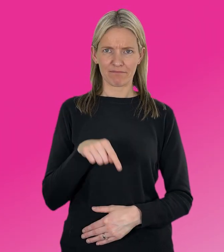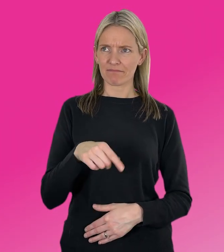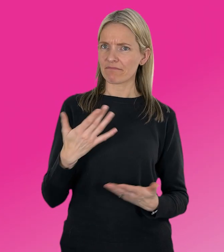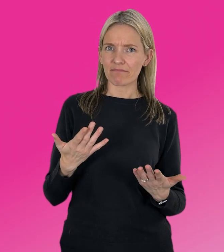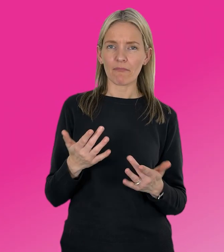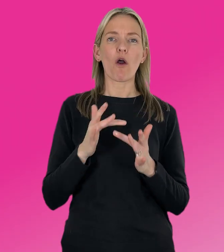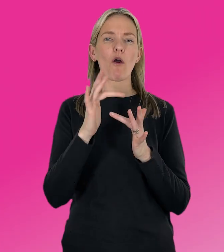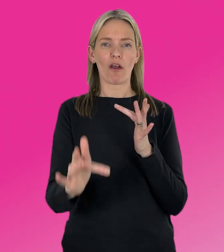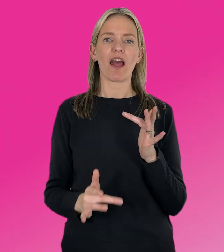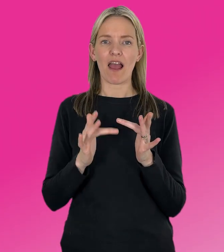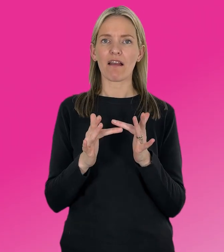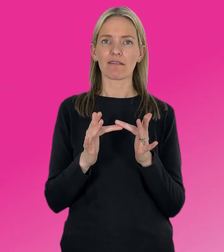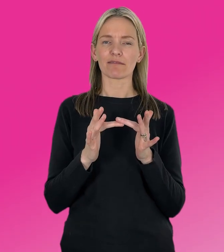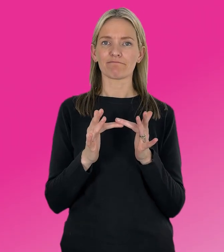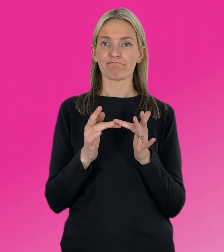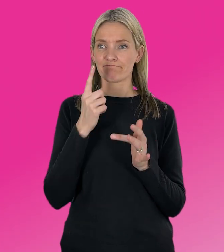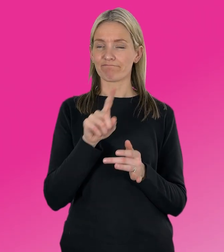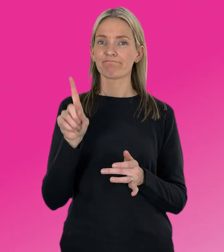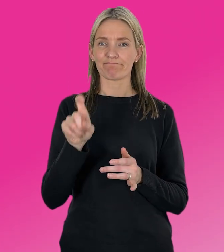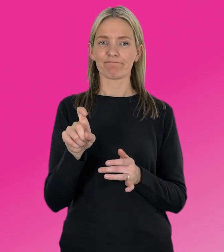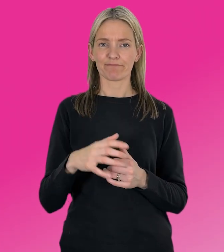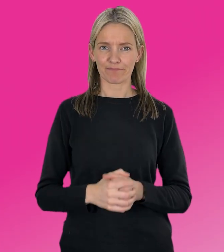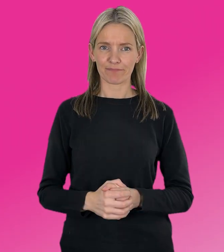To get this online, go to: